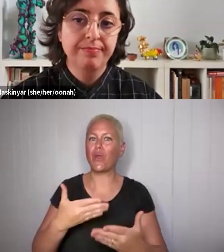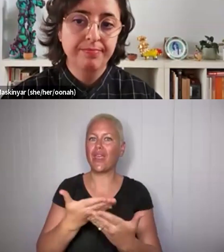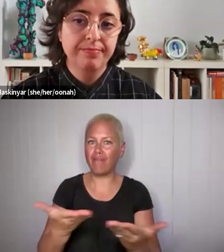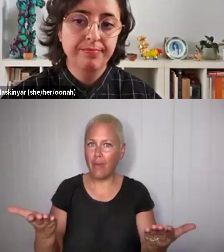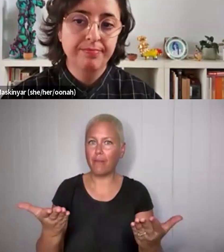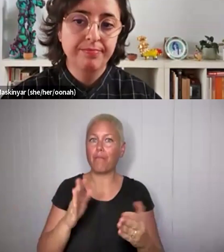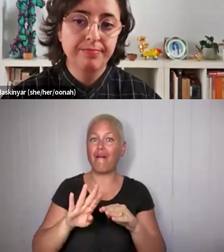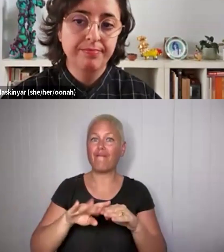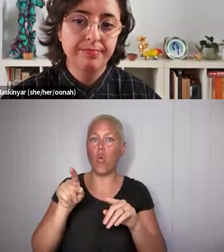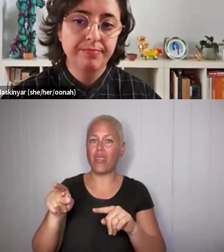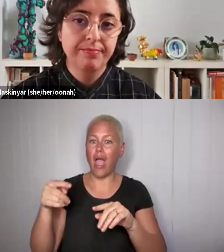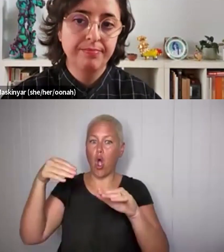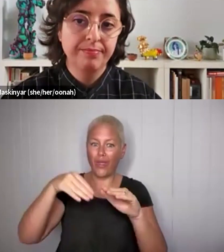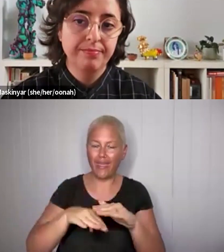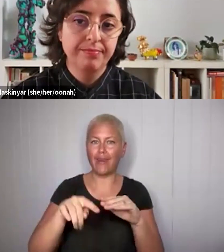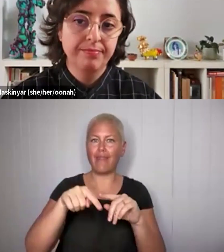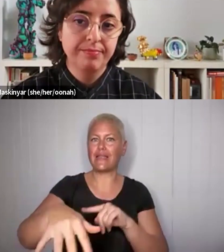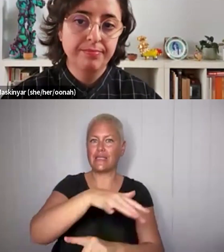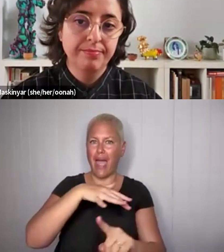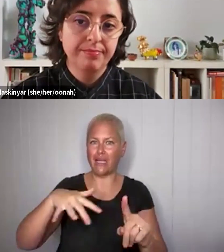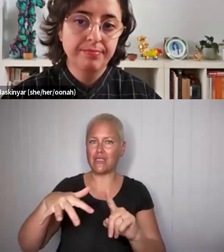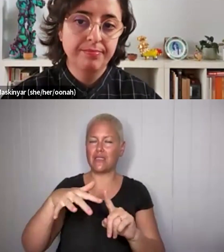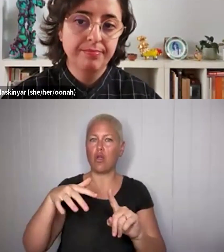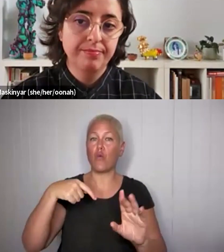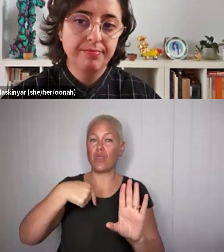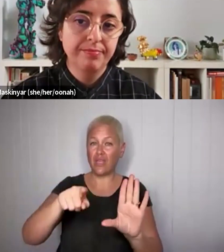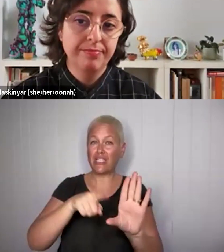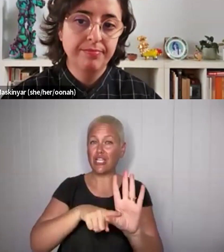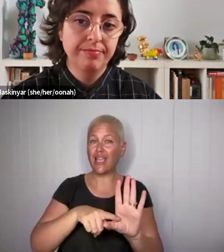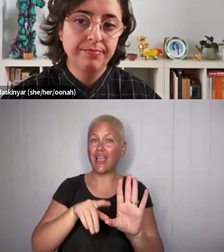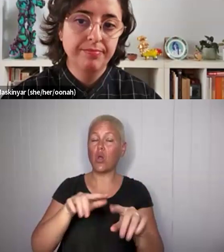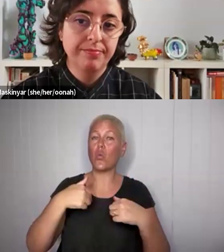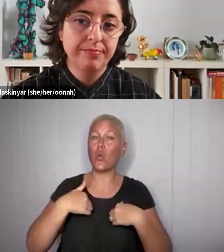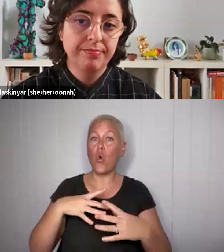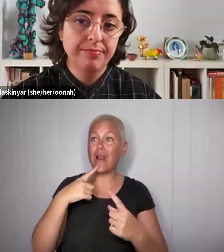step into the space. This year it is about "Yes, it is short,